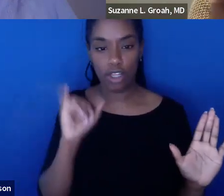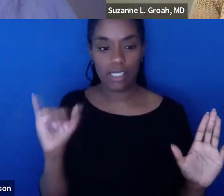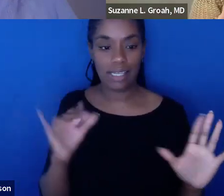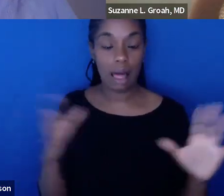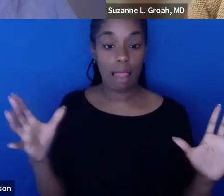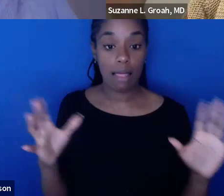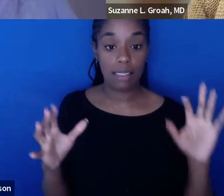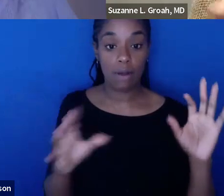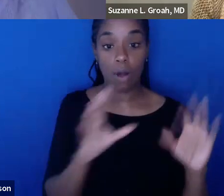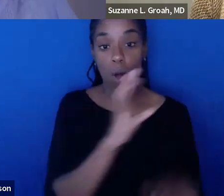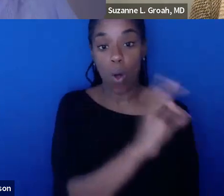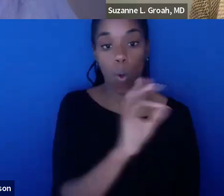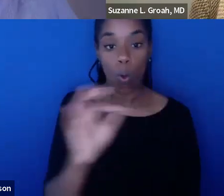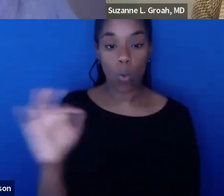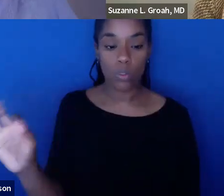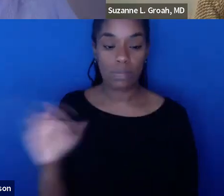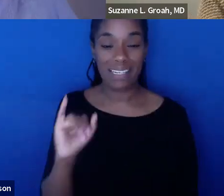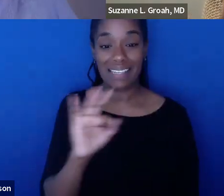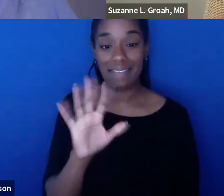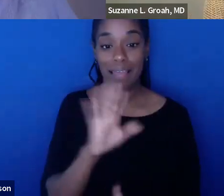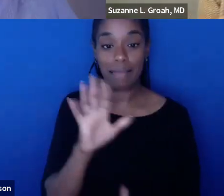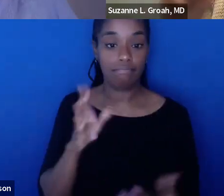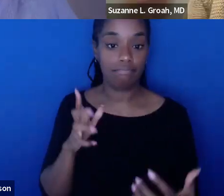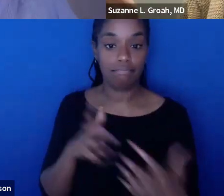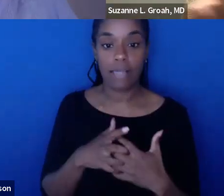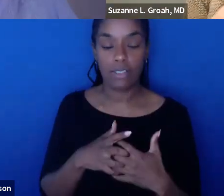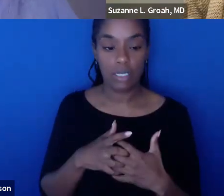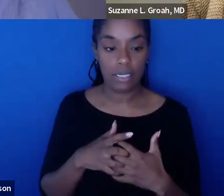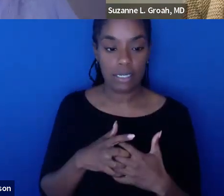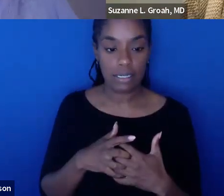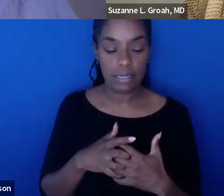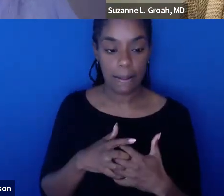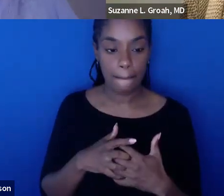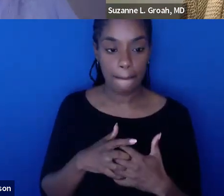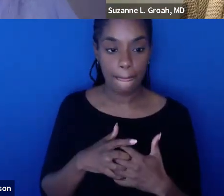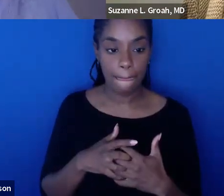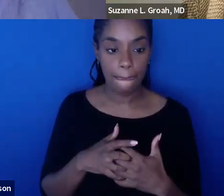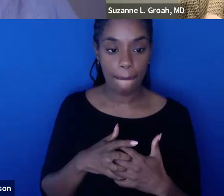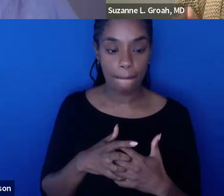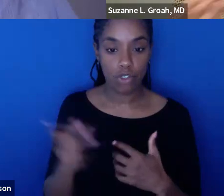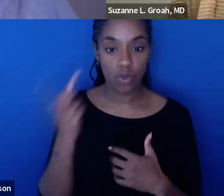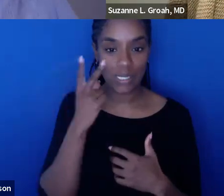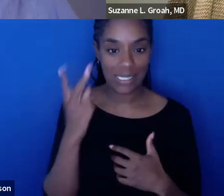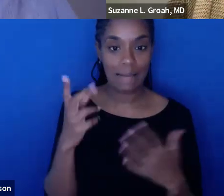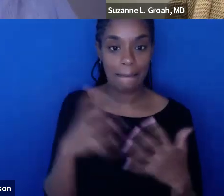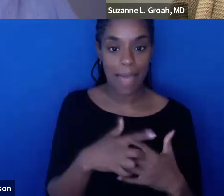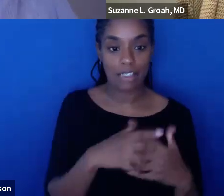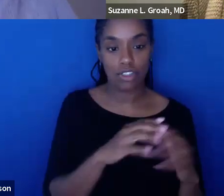because if they matched up, you would see a match across, but you don't. So let's take a step back.